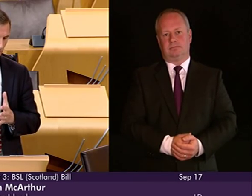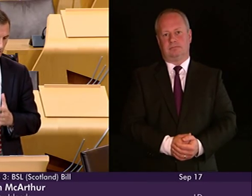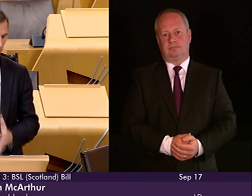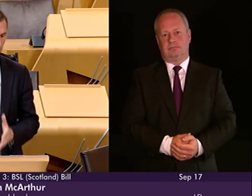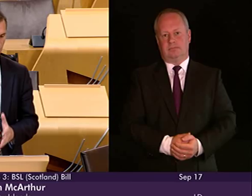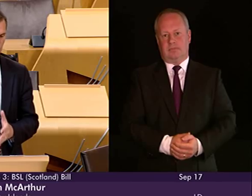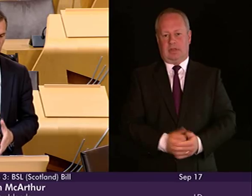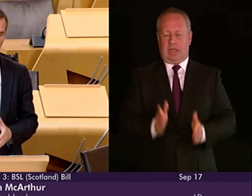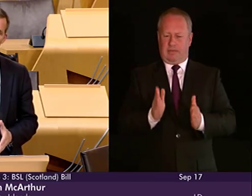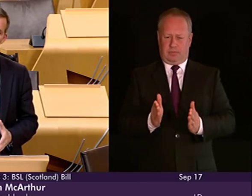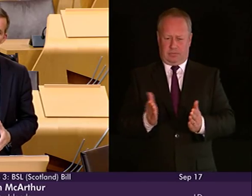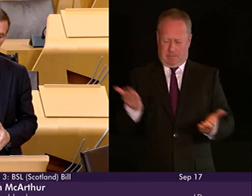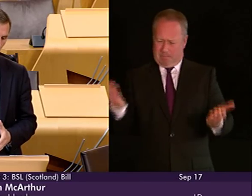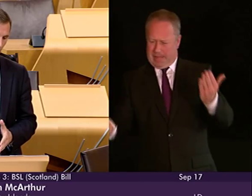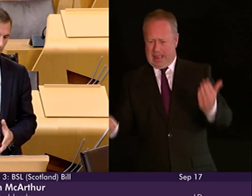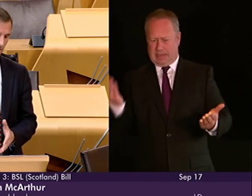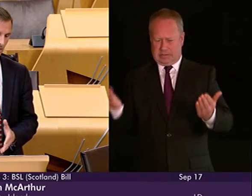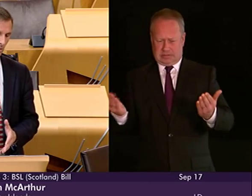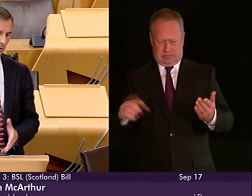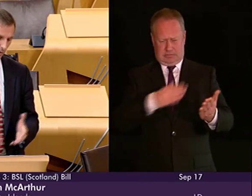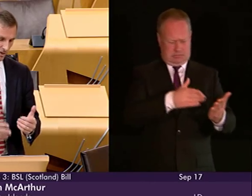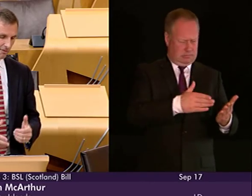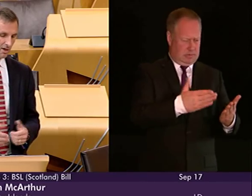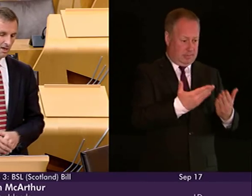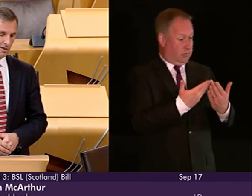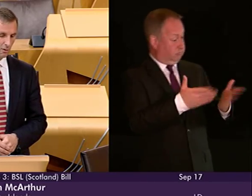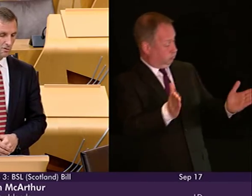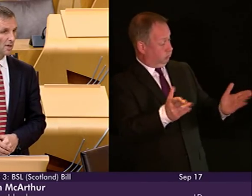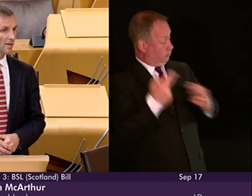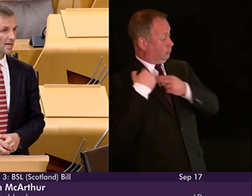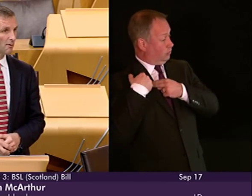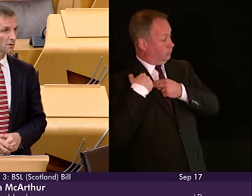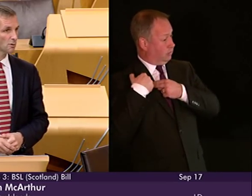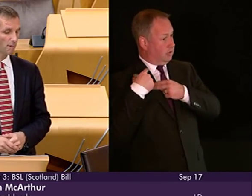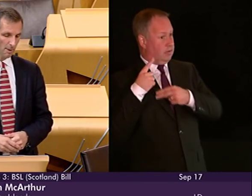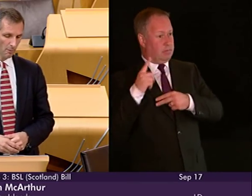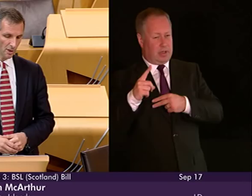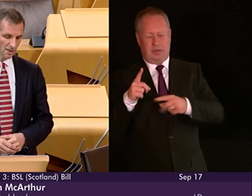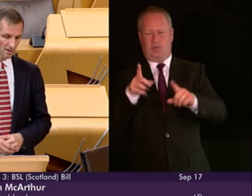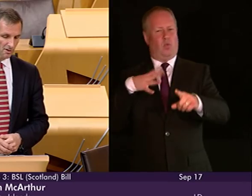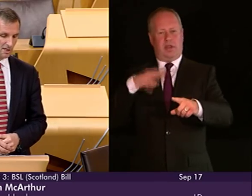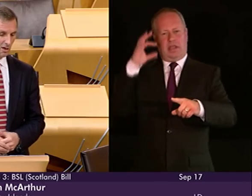ensuring transparency and accountability on the one hand while on the other hand not drowning councils, public bodies and others in